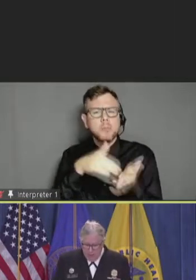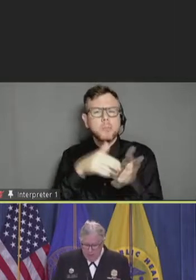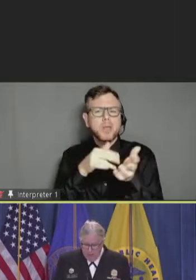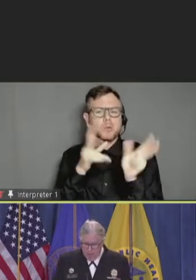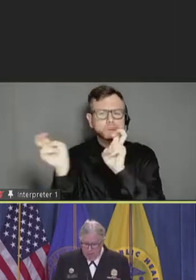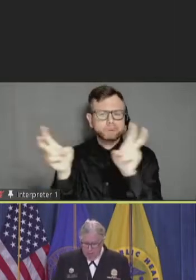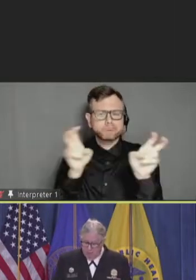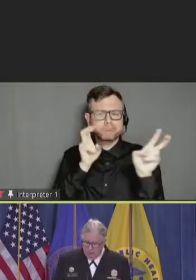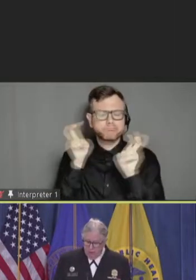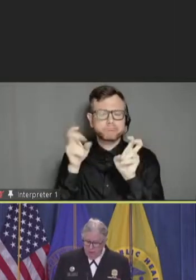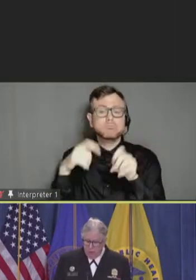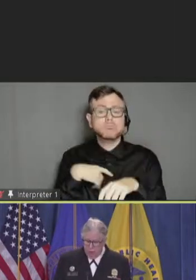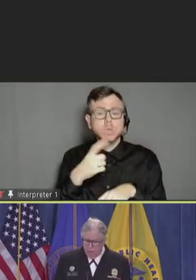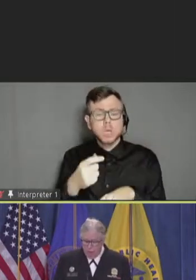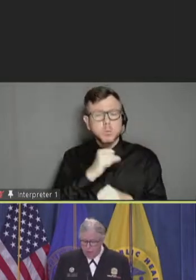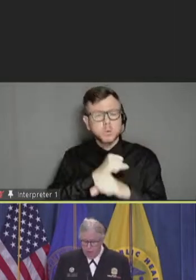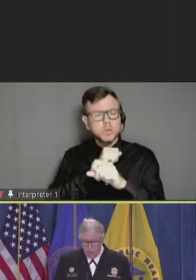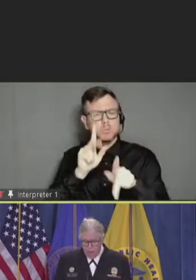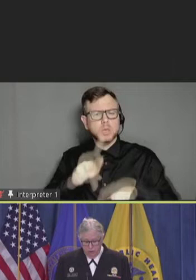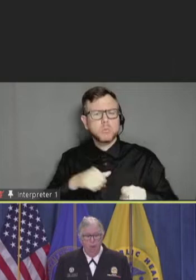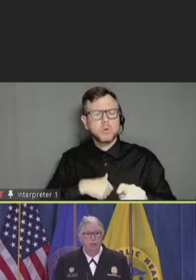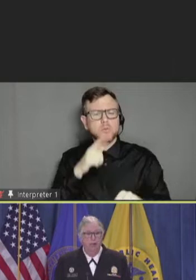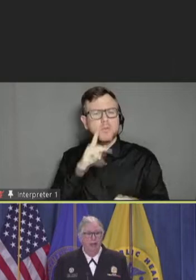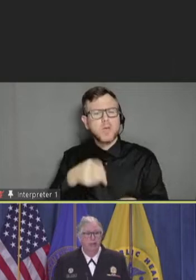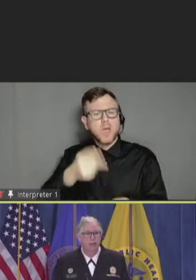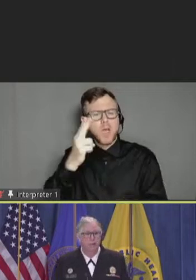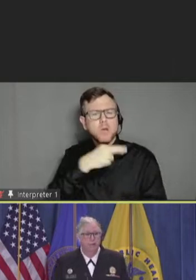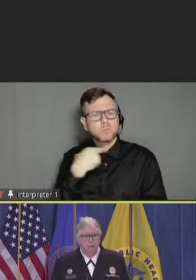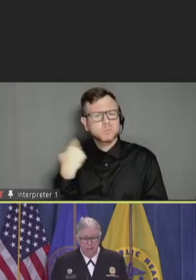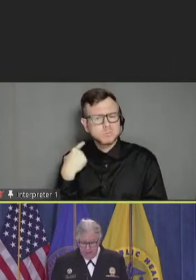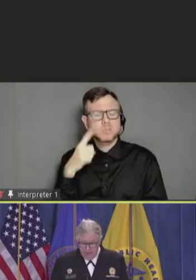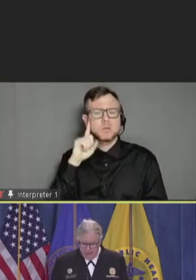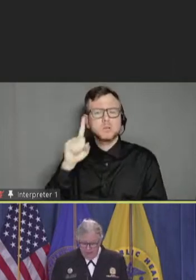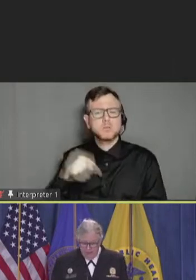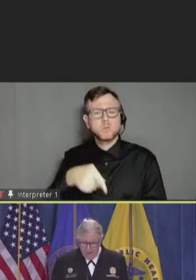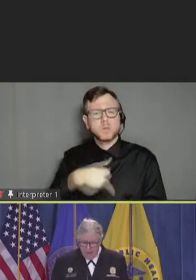Protecting people, especially those most at risk for complications from these diseases,